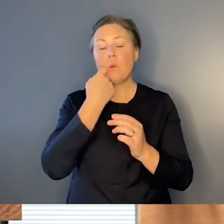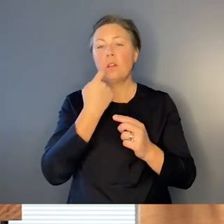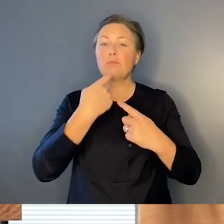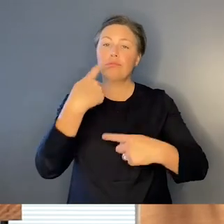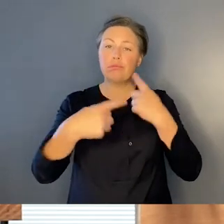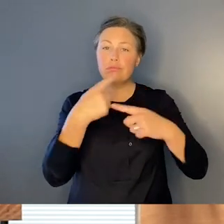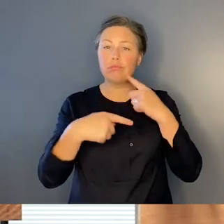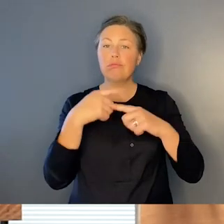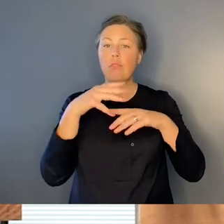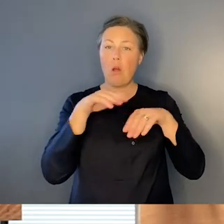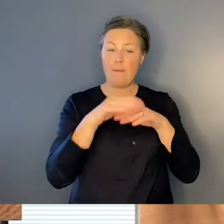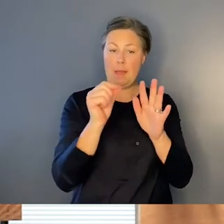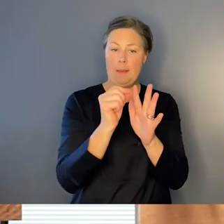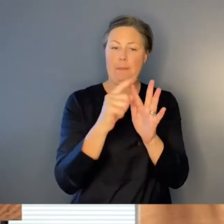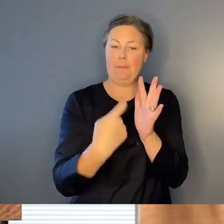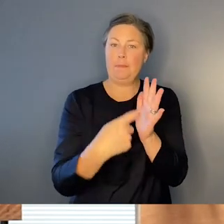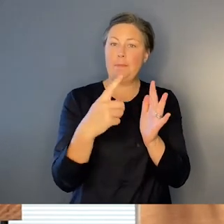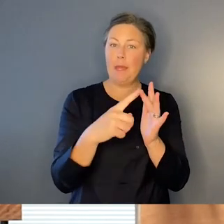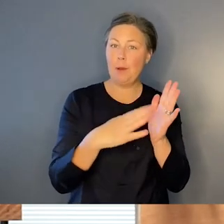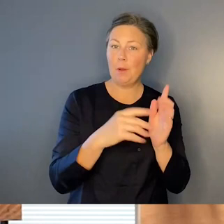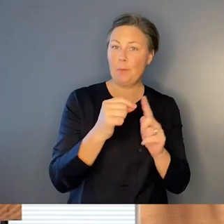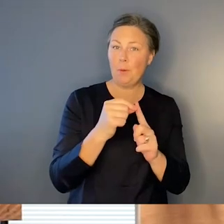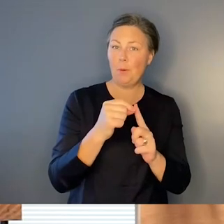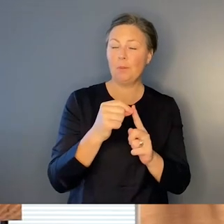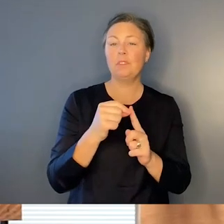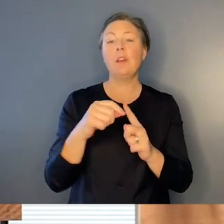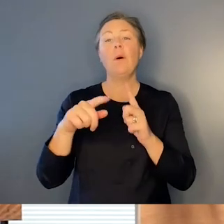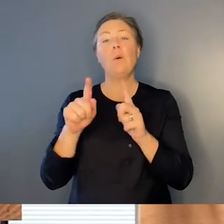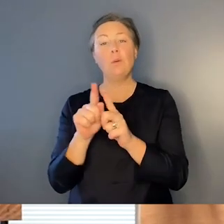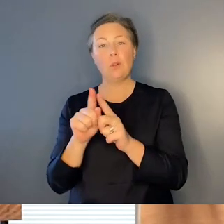Today, we're going to talk a little bit more about perimenopause, menopause,